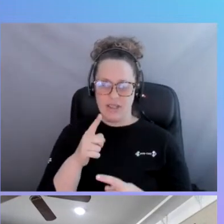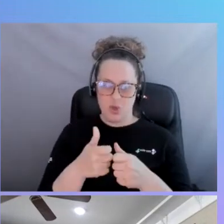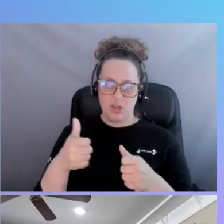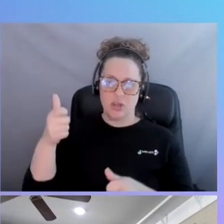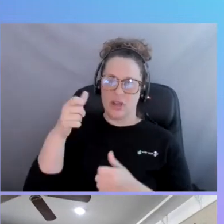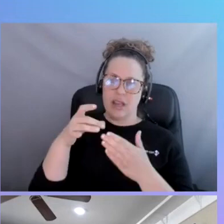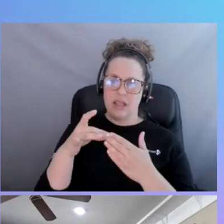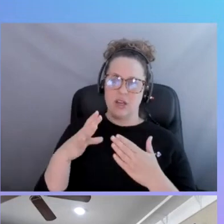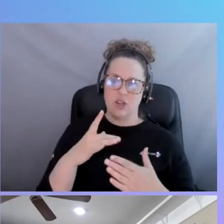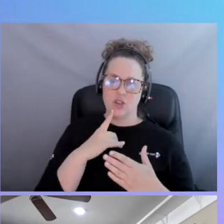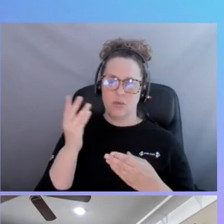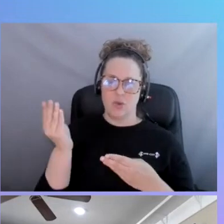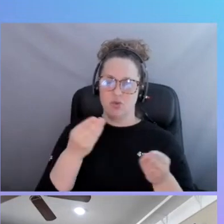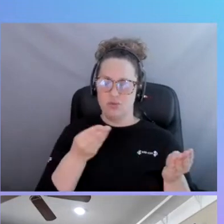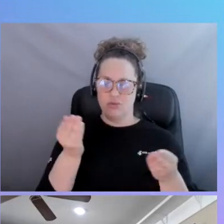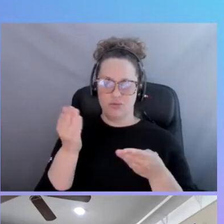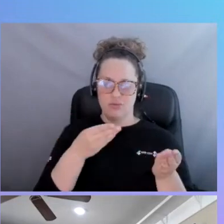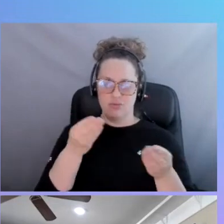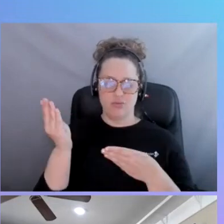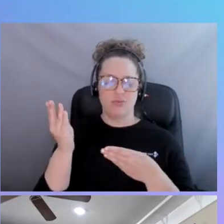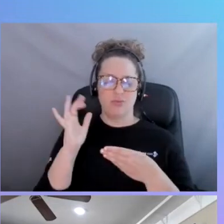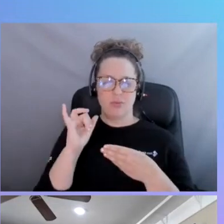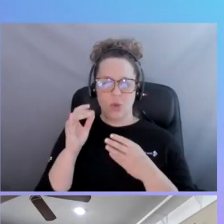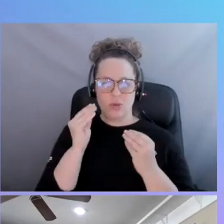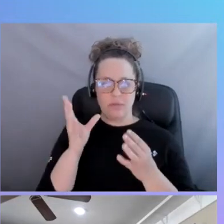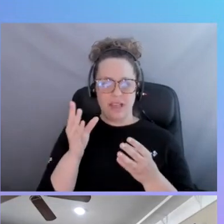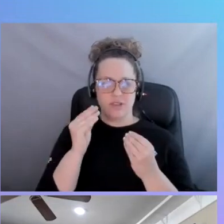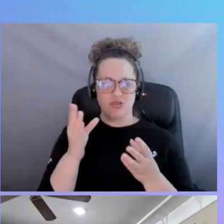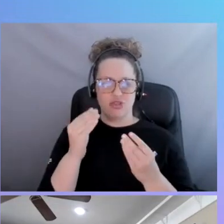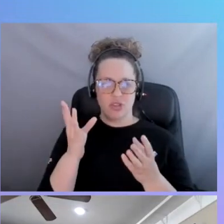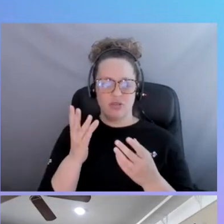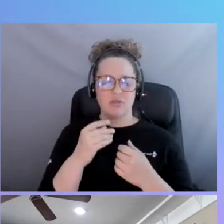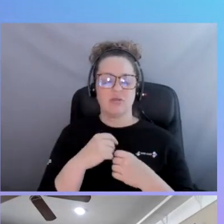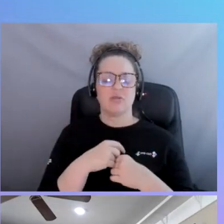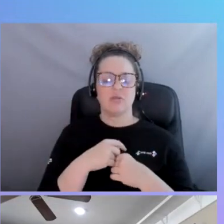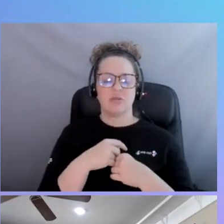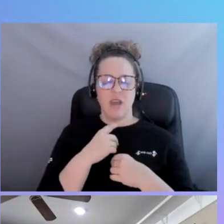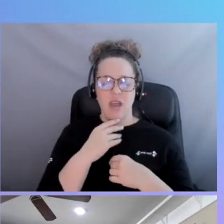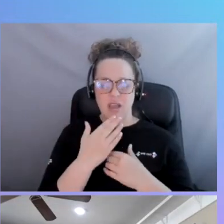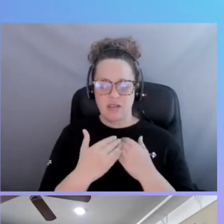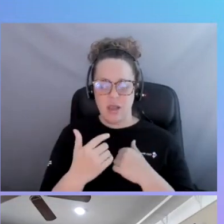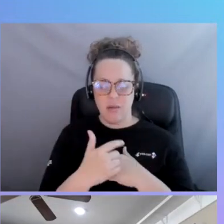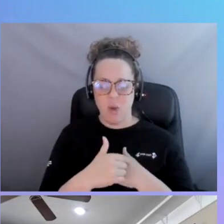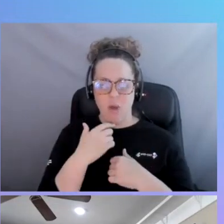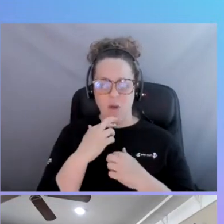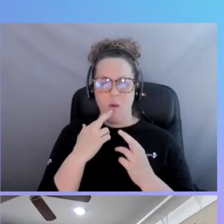leadership who can carry messages for you. And hopefully at some point help you understand the process to get